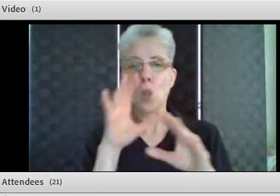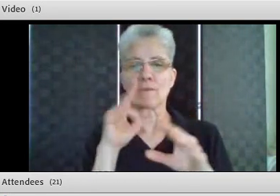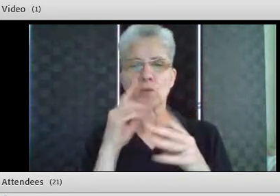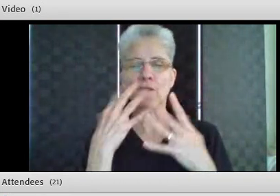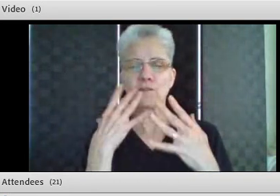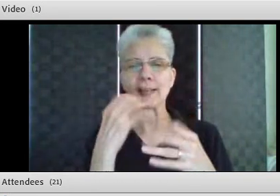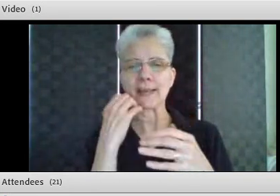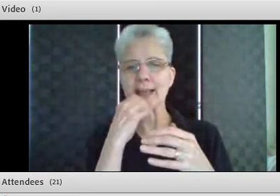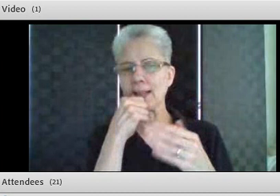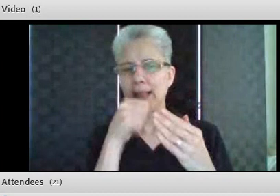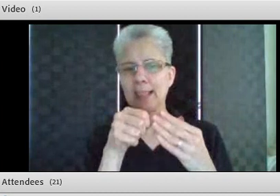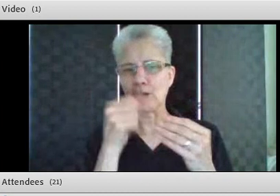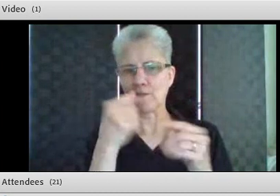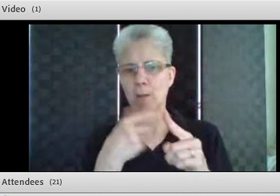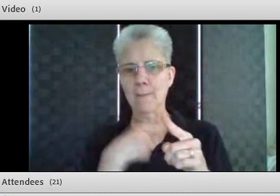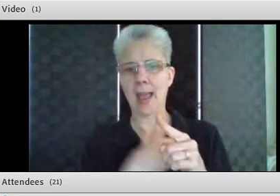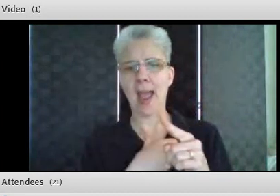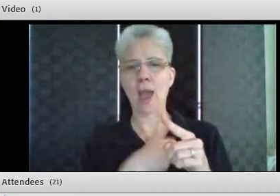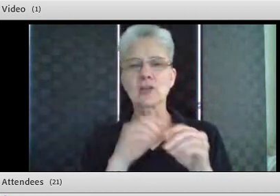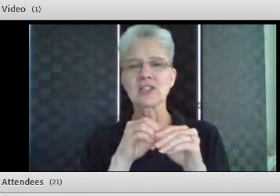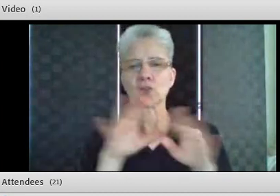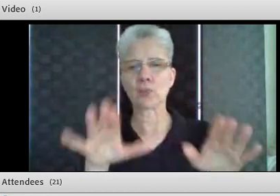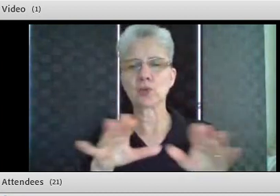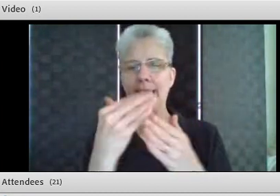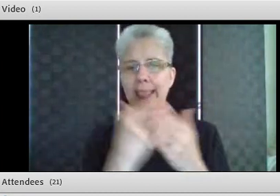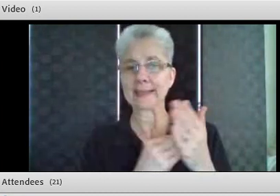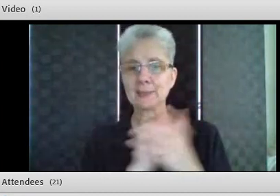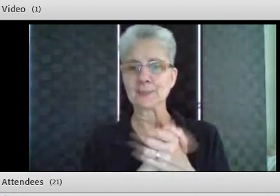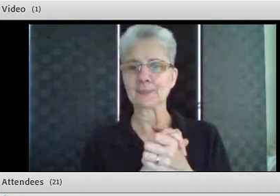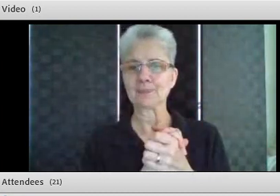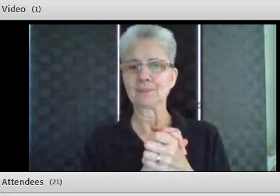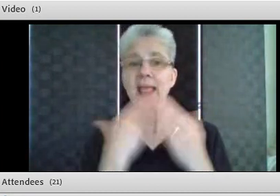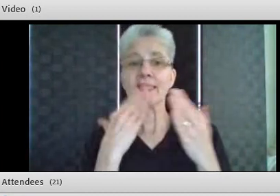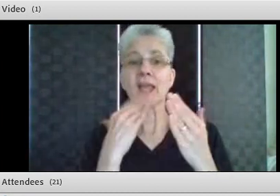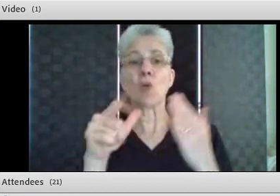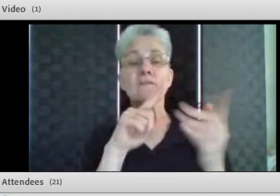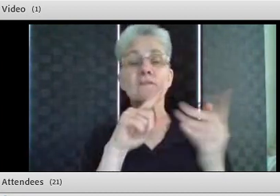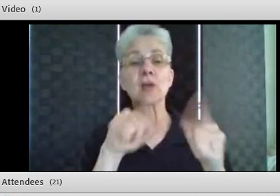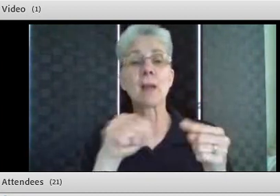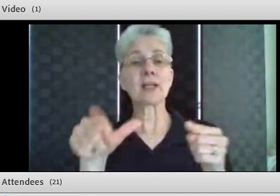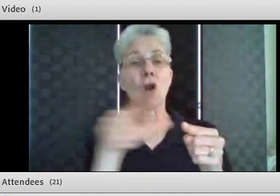So thank you for coming, everyone. Thank you, Hilary and Ryan, and we look forward